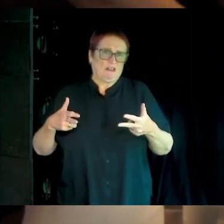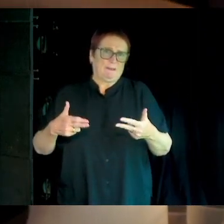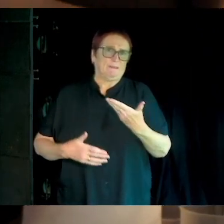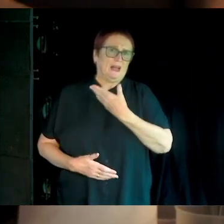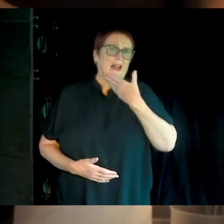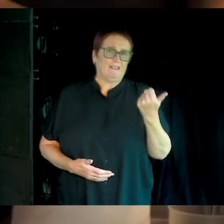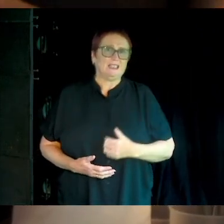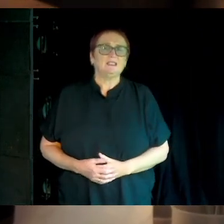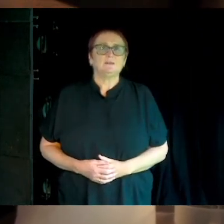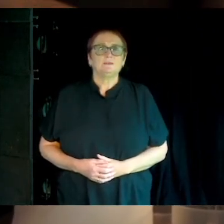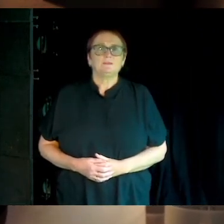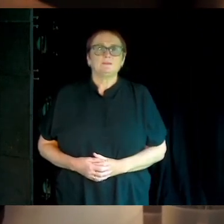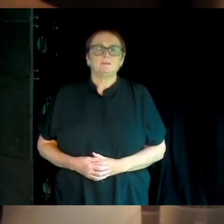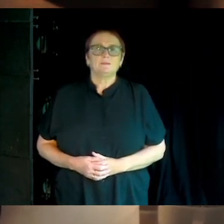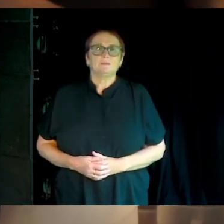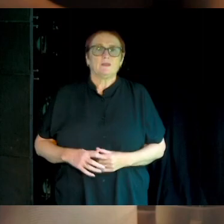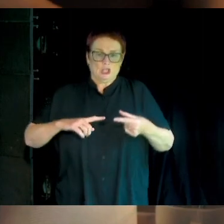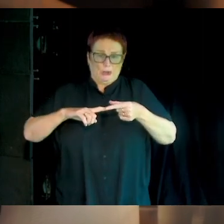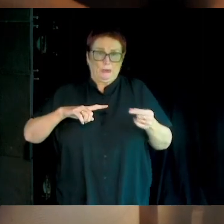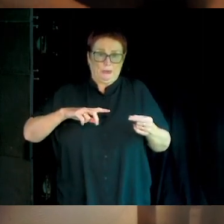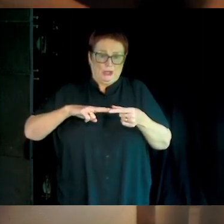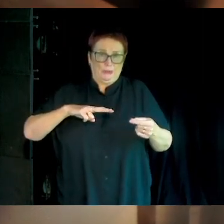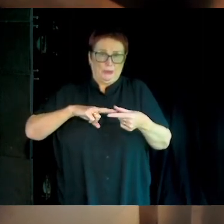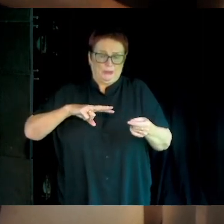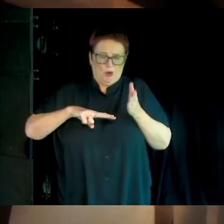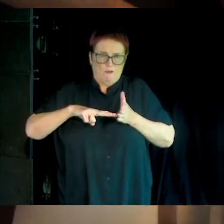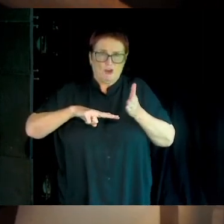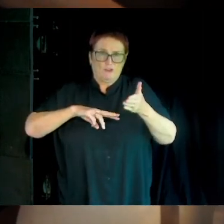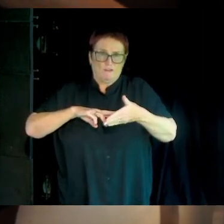so I'll just discard the rest of the part as well so when you cook this dish like the